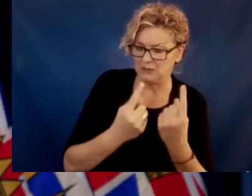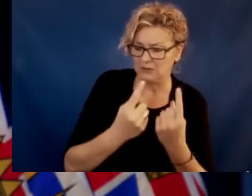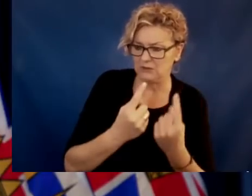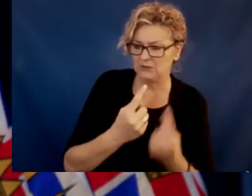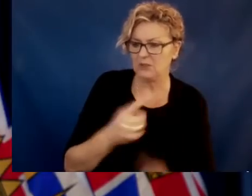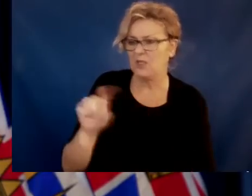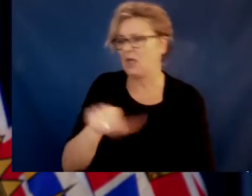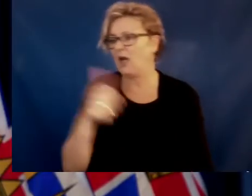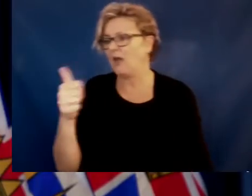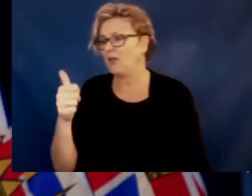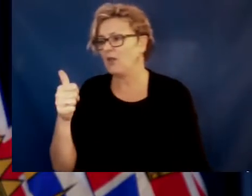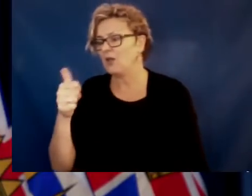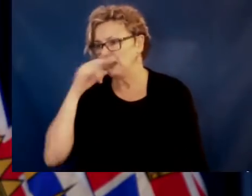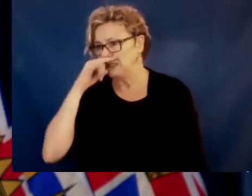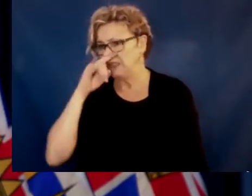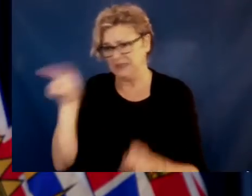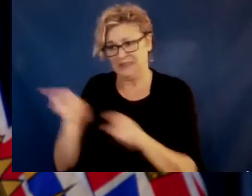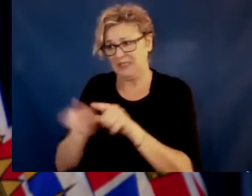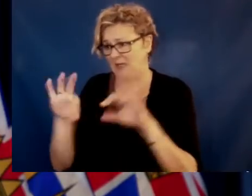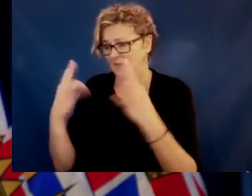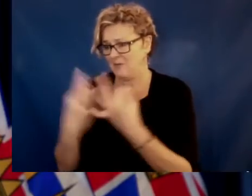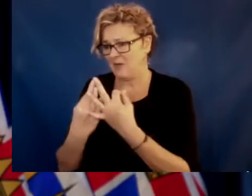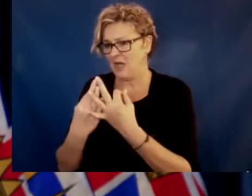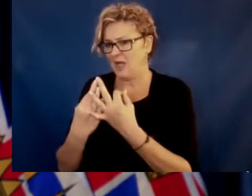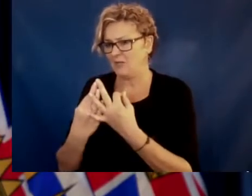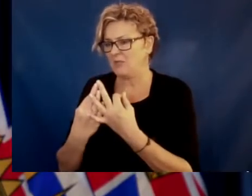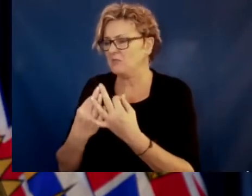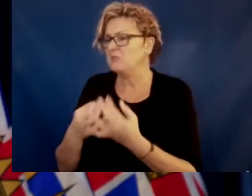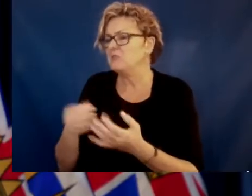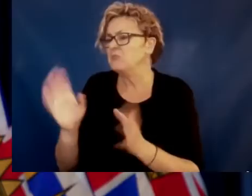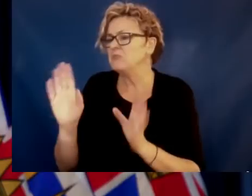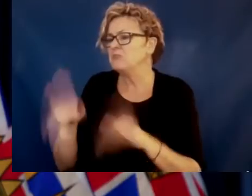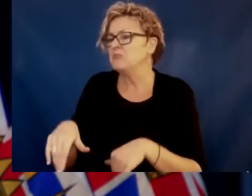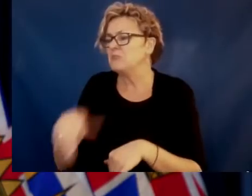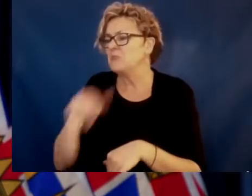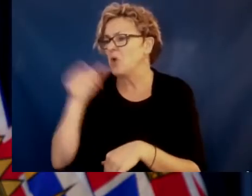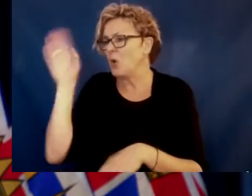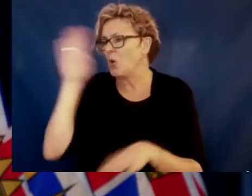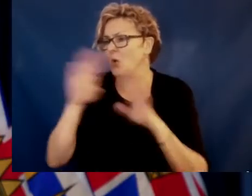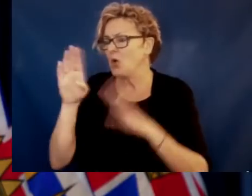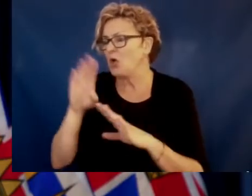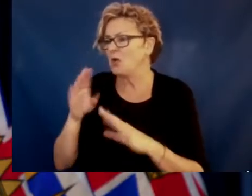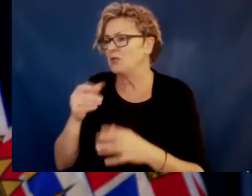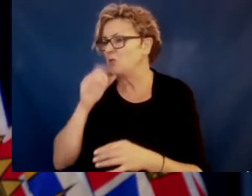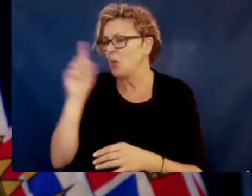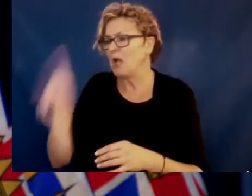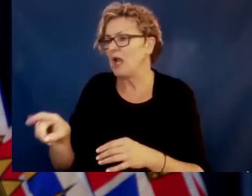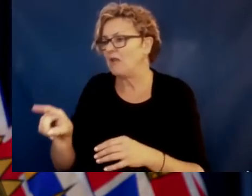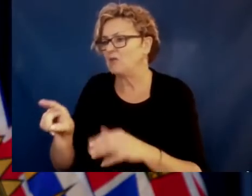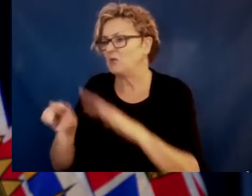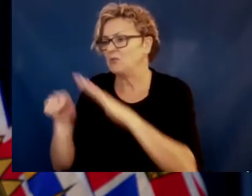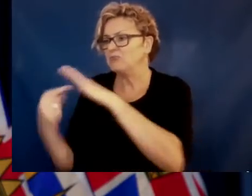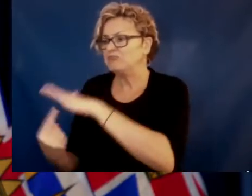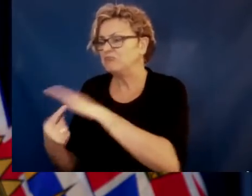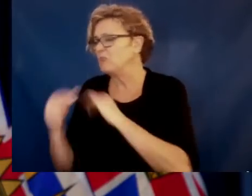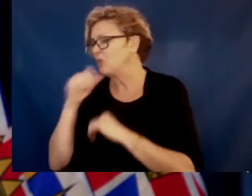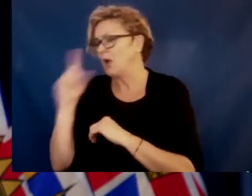is that something that again they're following the protocol, and if that's the protocol, that's good enough for the family if it's good